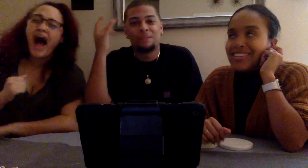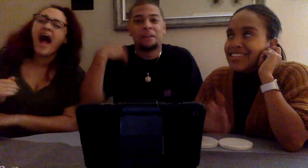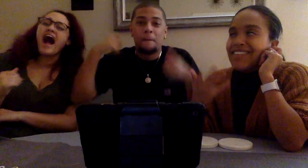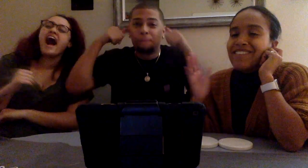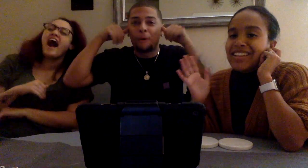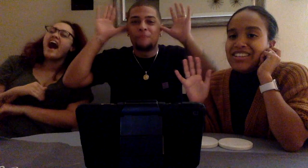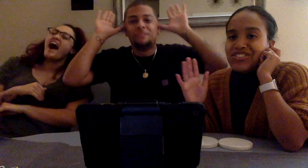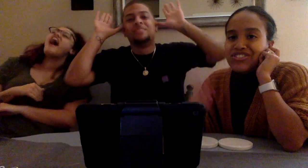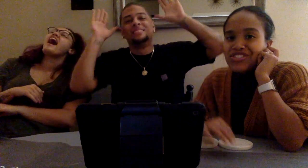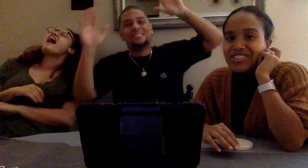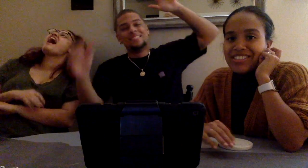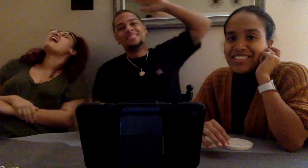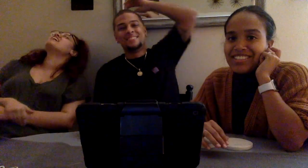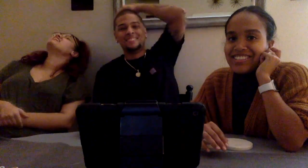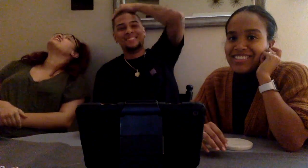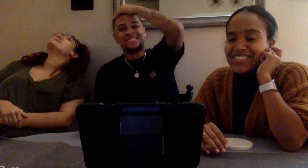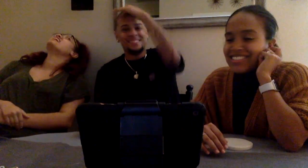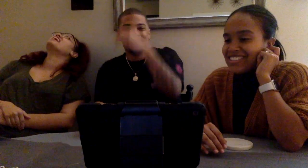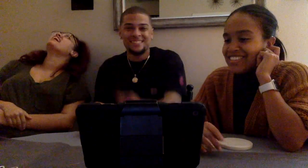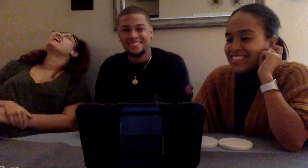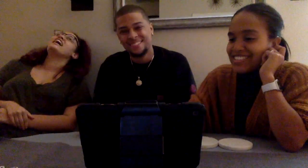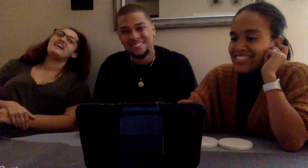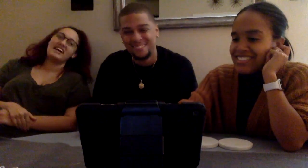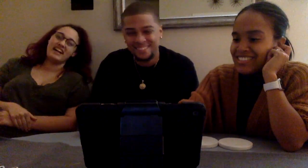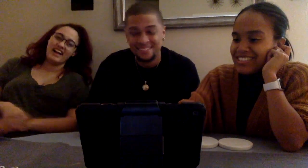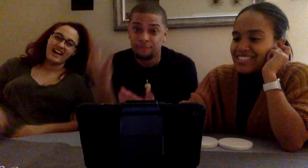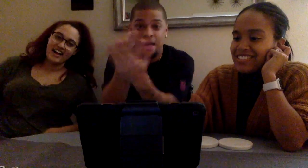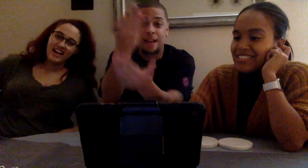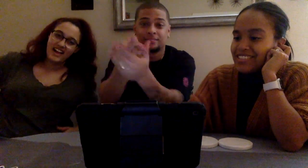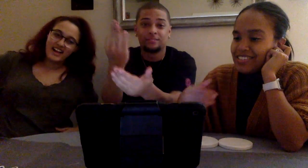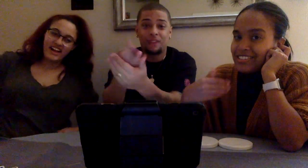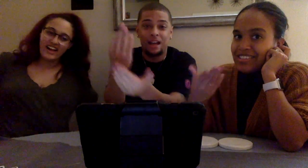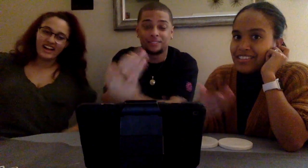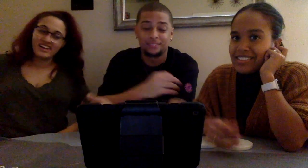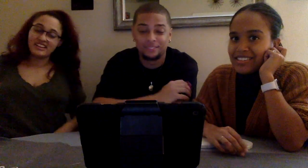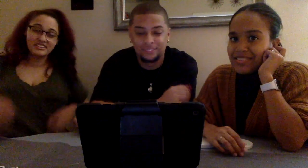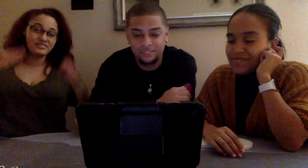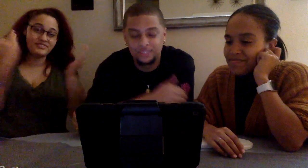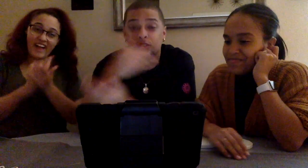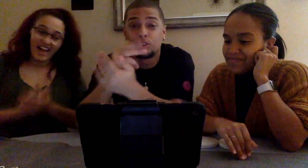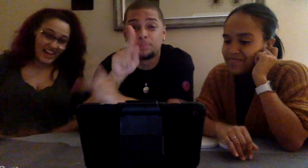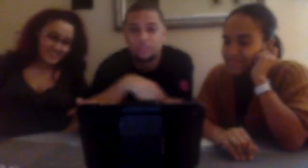I'm profoundly deaf! Hahahaha FACT!! *repeats* Daisy: FACT!